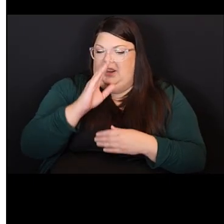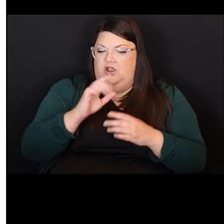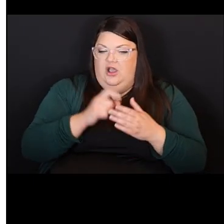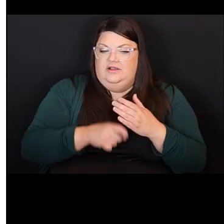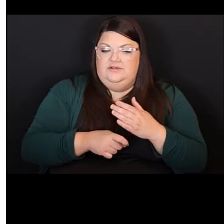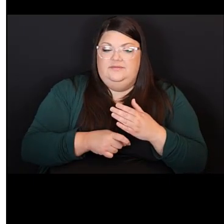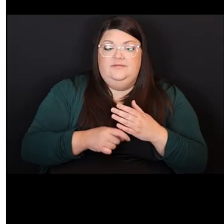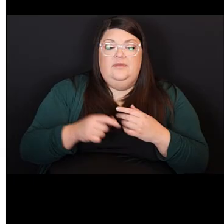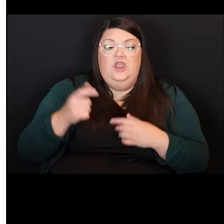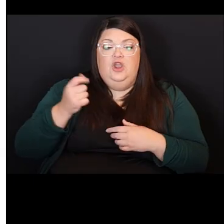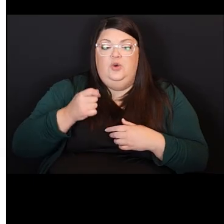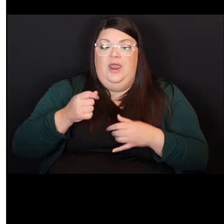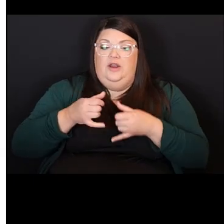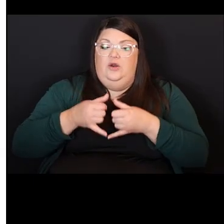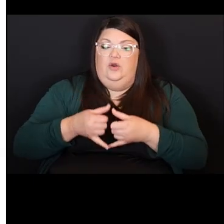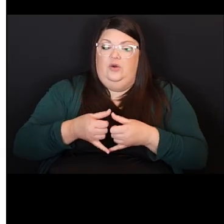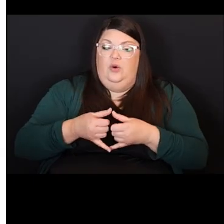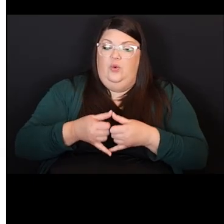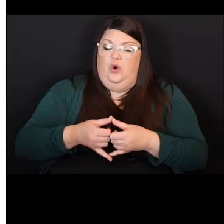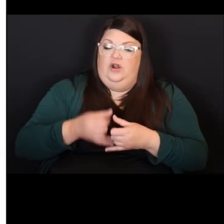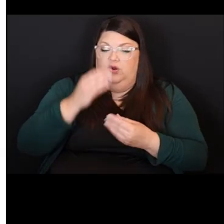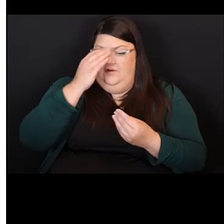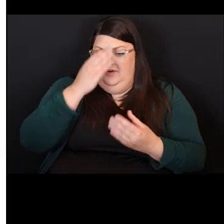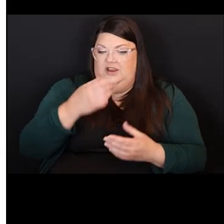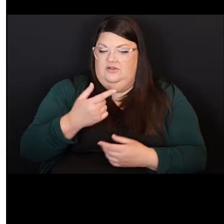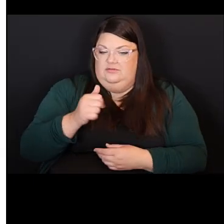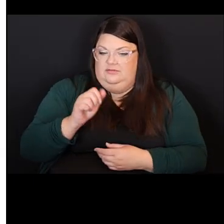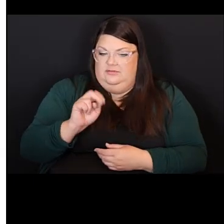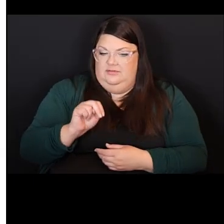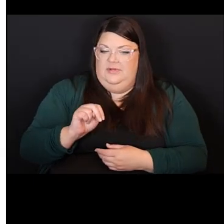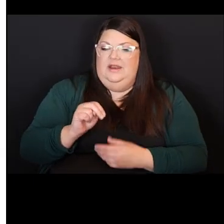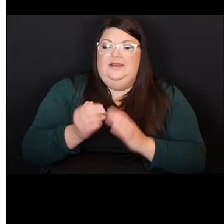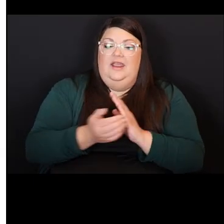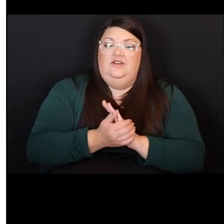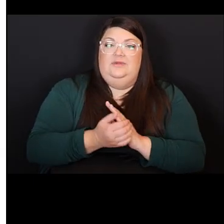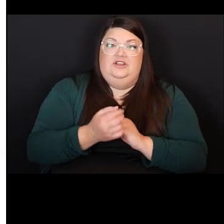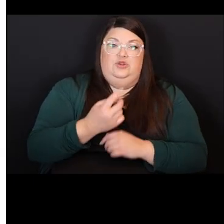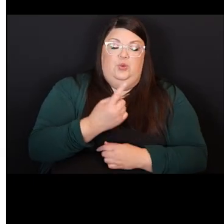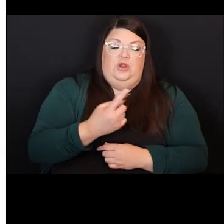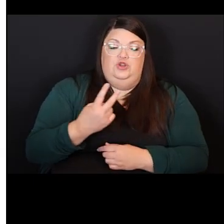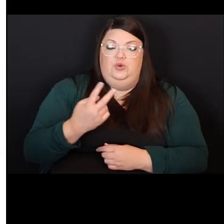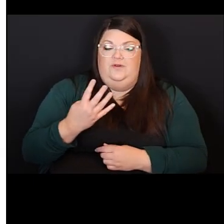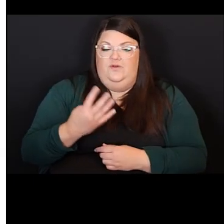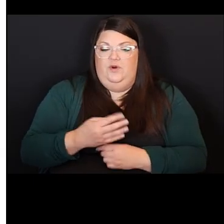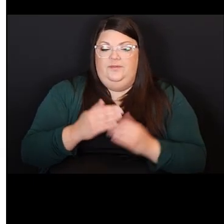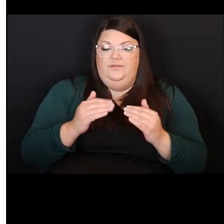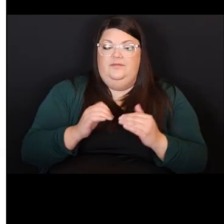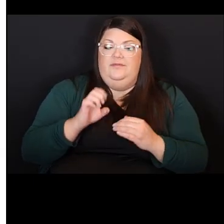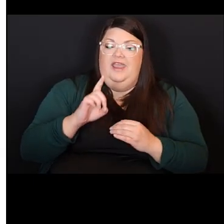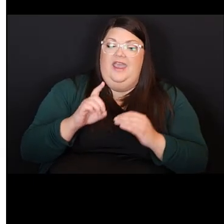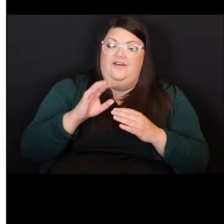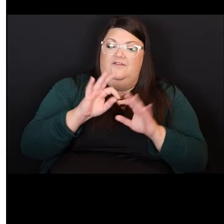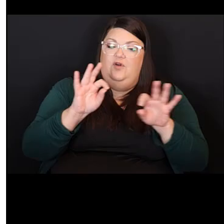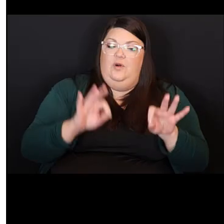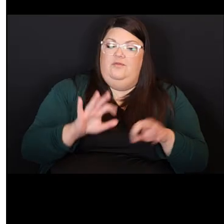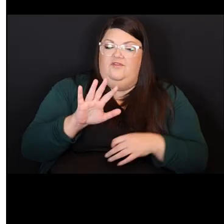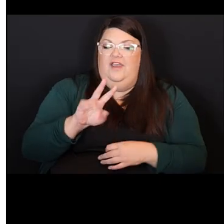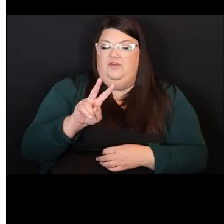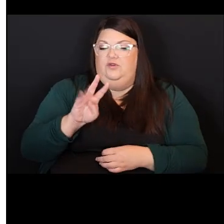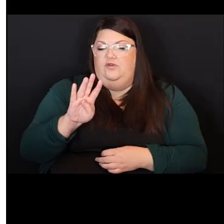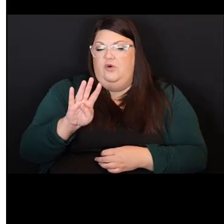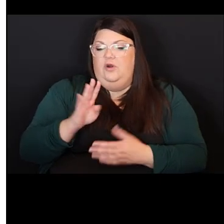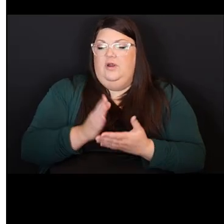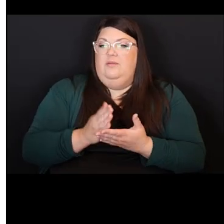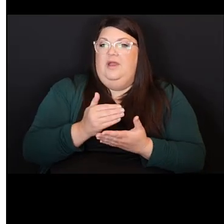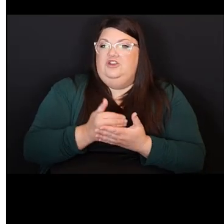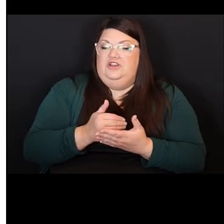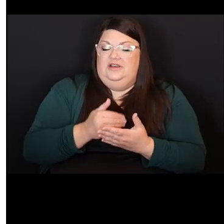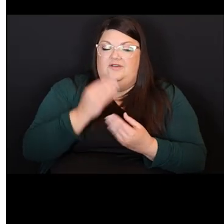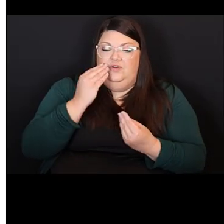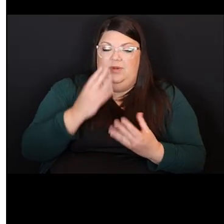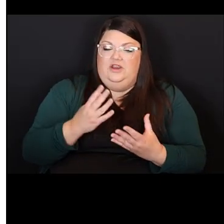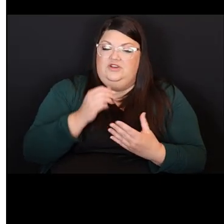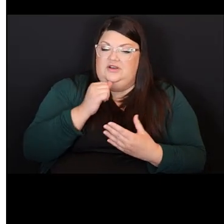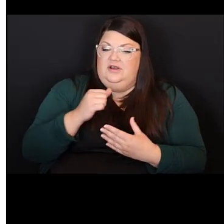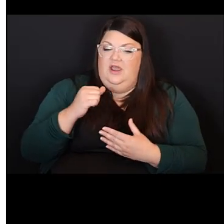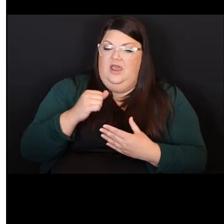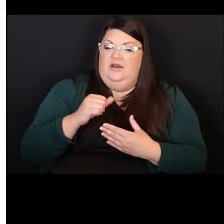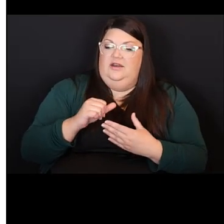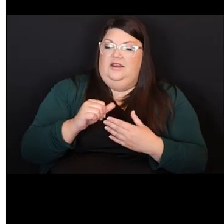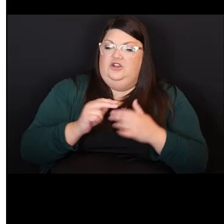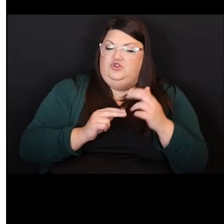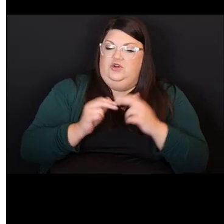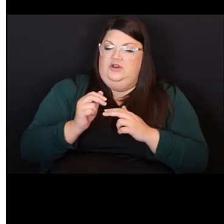GAN attachments 1, 2, and 4. Ed Form 524 Budget Information Non-Construction Programs